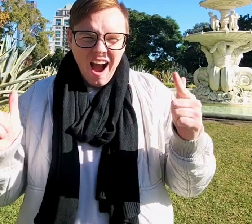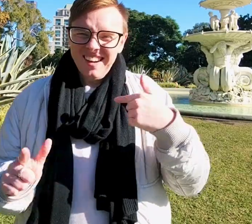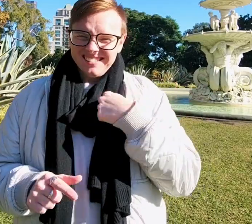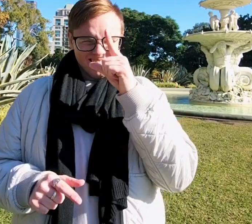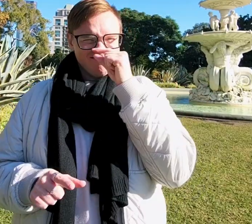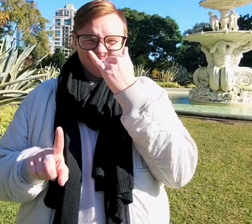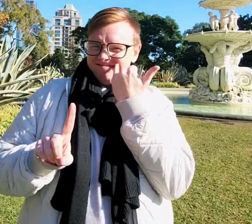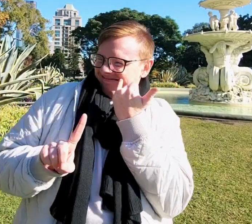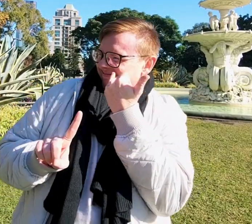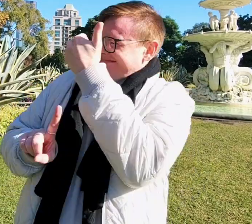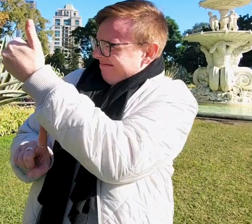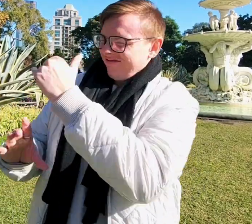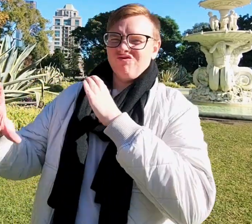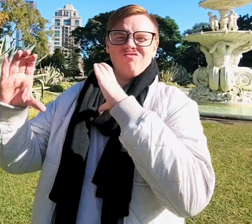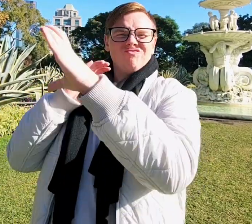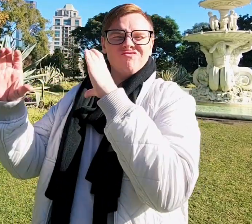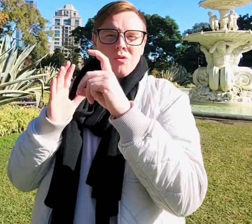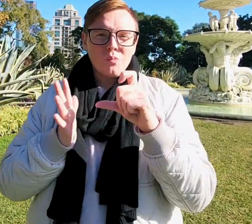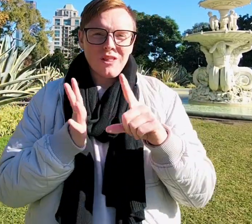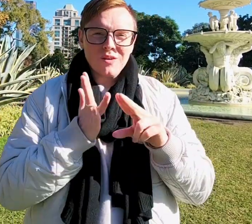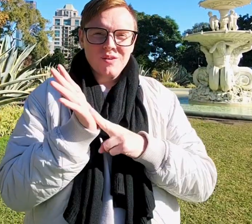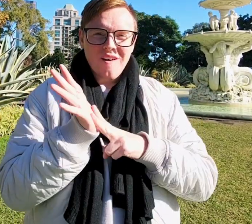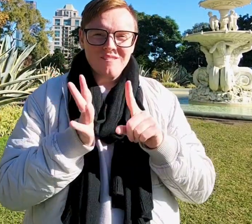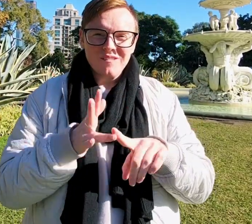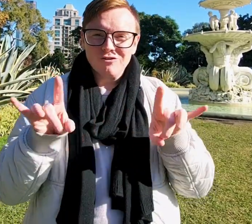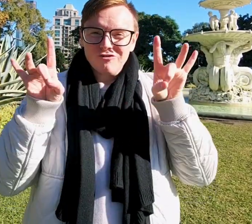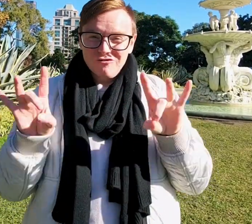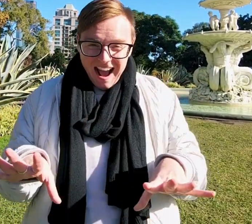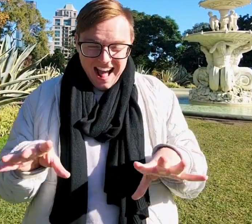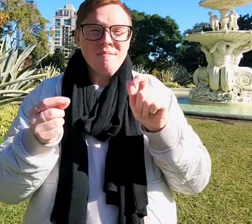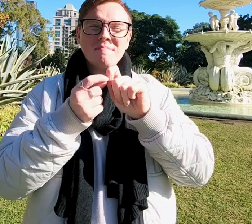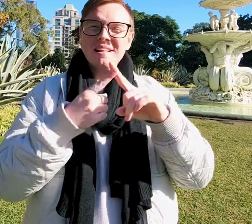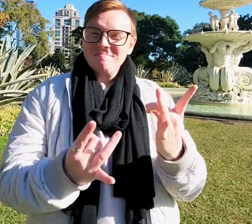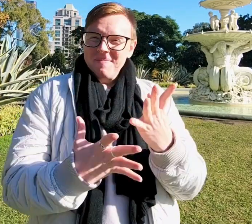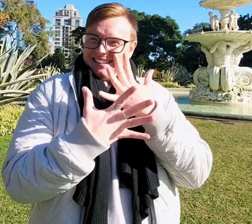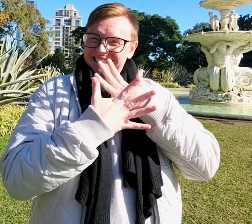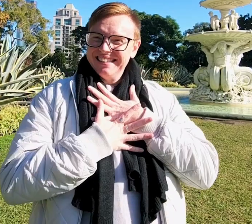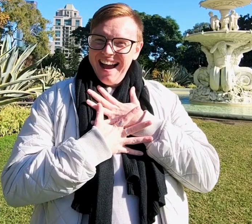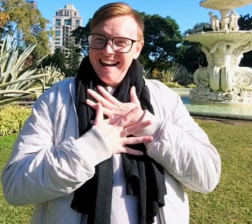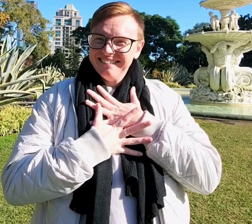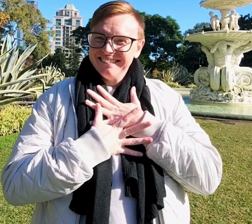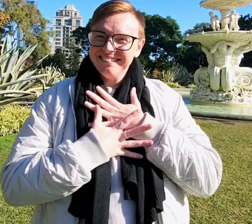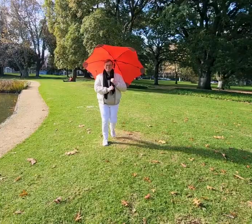I can just be myself when I make phone calls through Convo Australia!